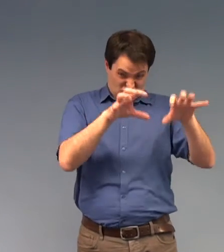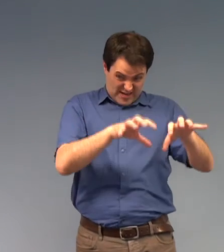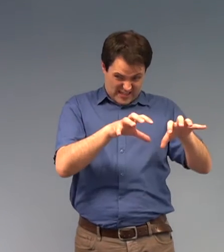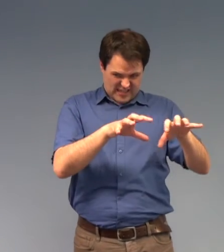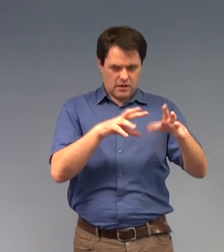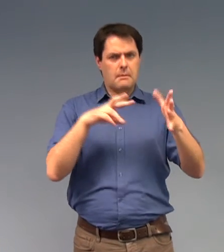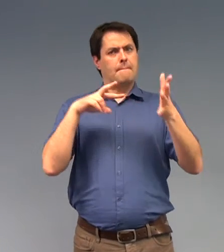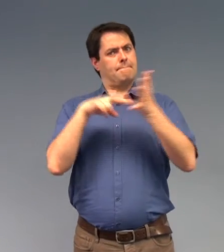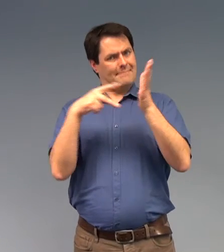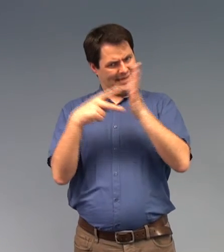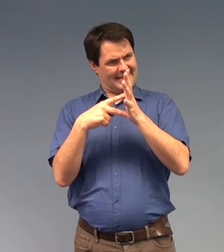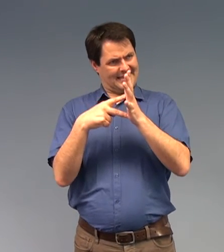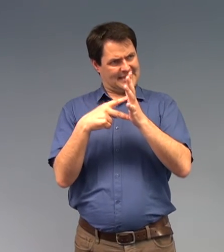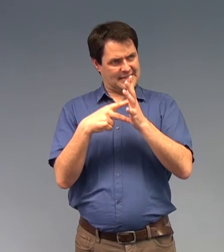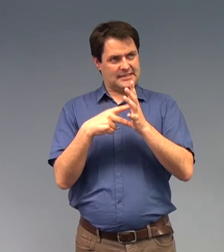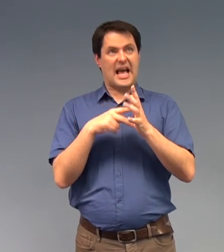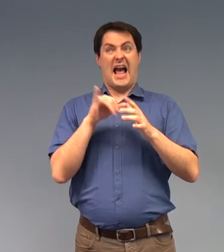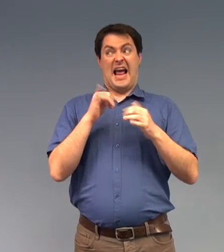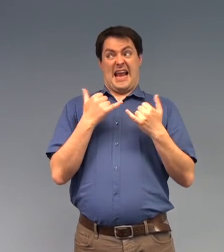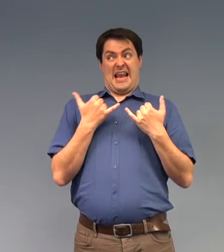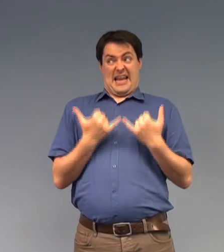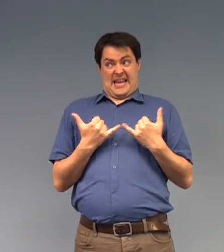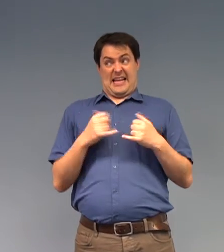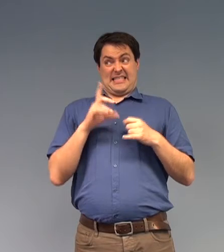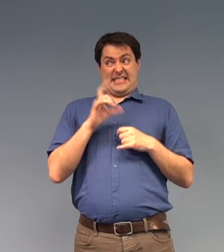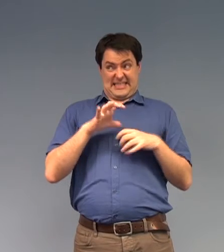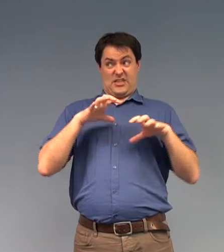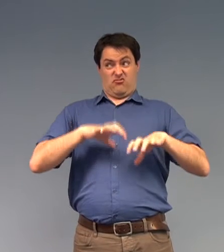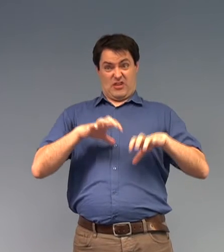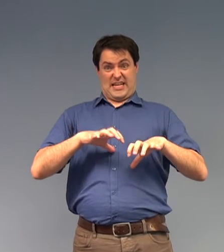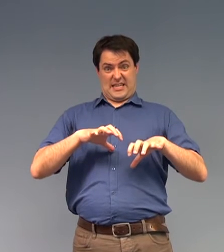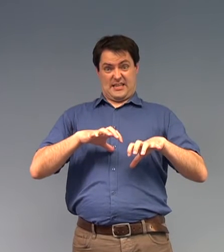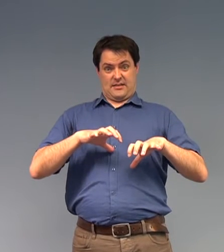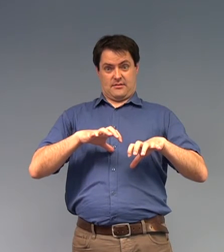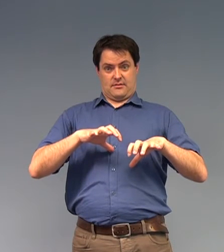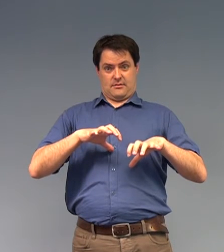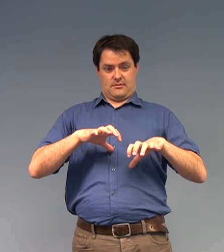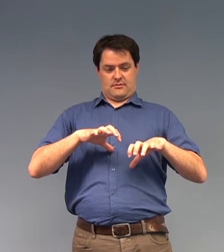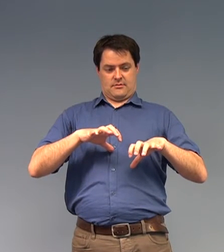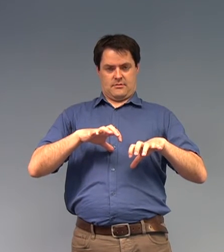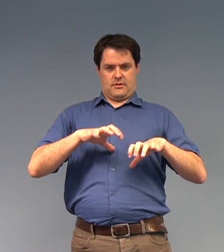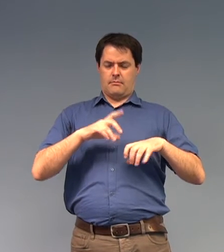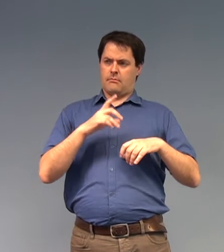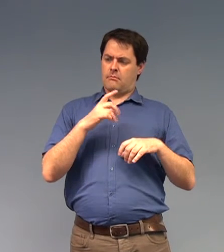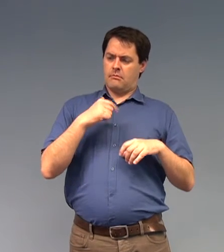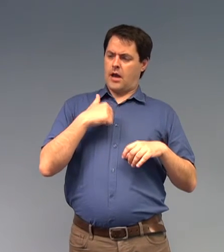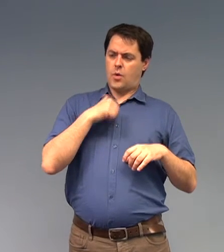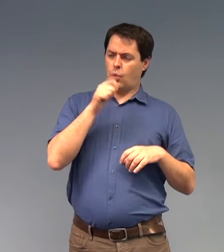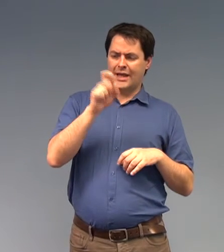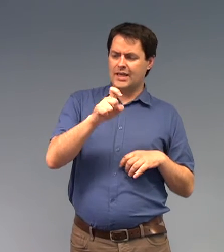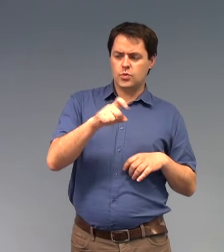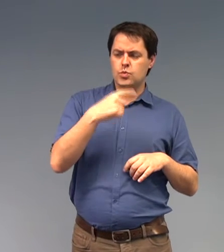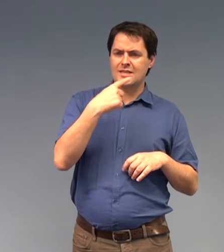So, the phrase "It's raining" means "It's raining in DC at the present moment."